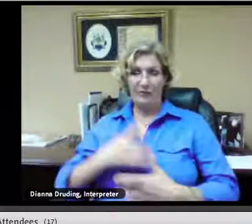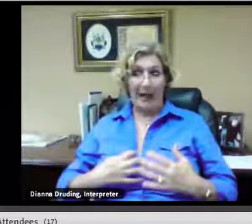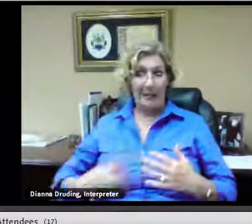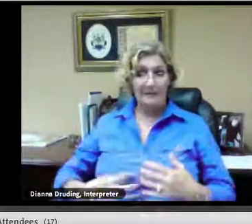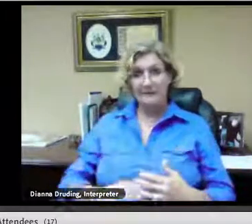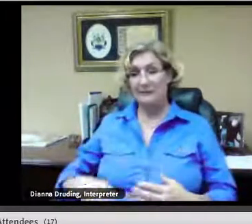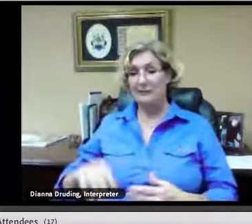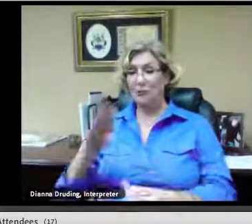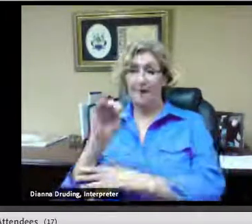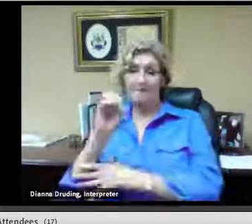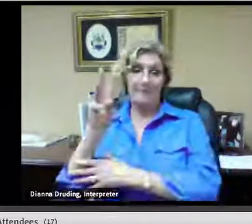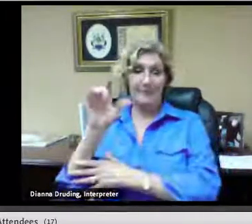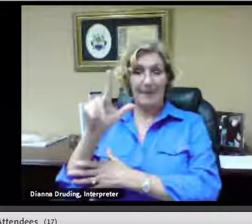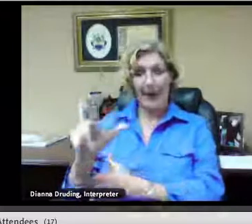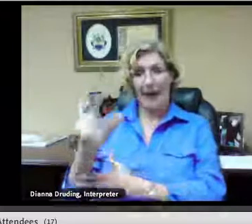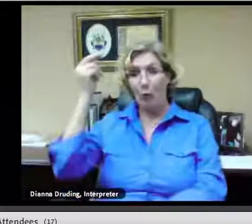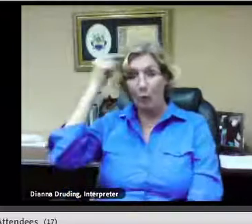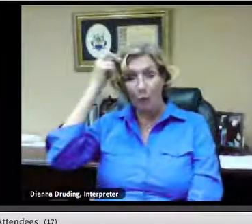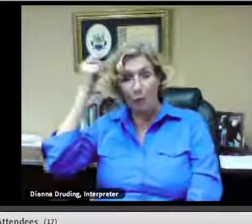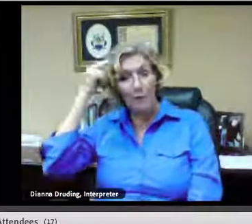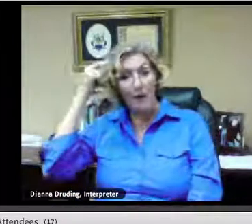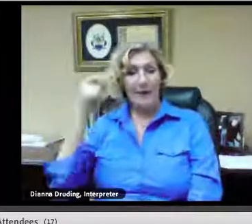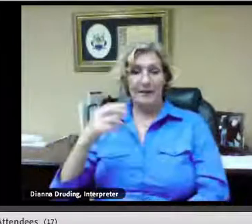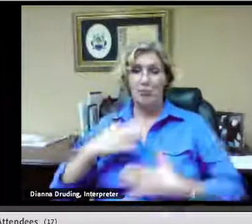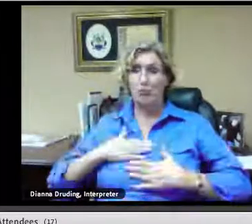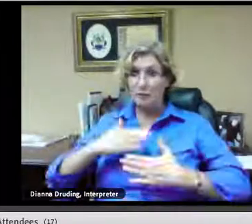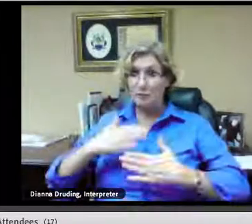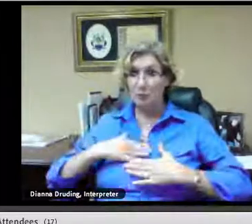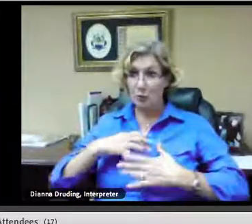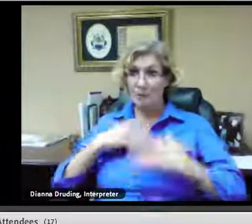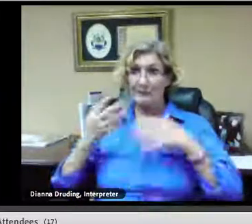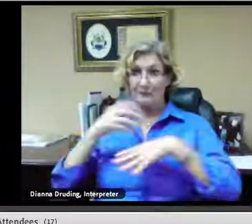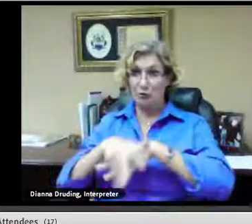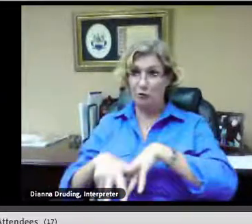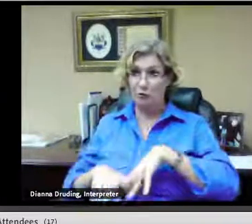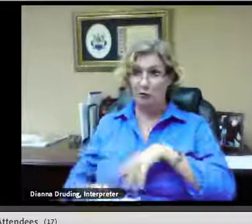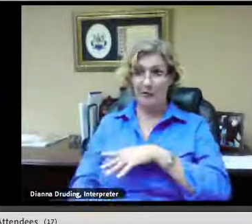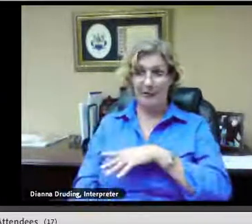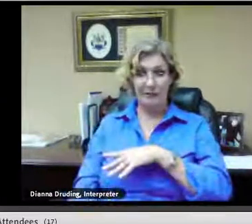I mean, we're, again, going internal and external, that hidden and not, you know,